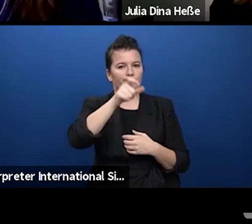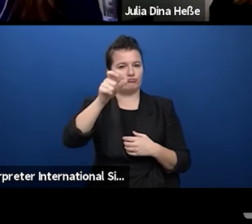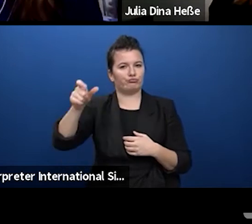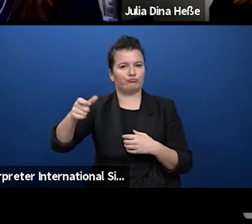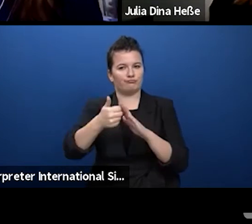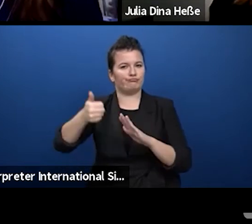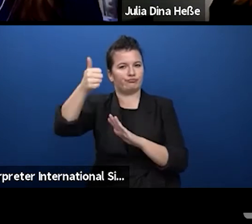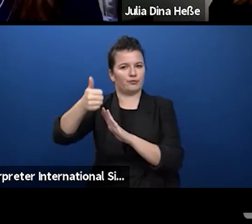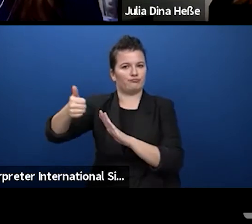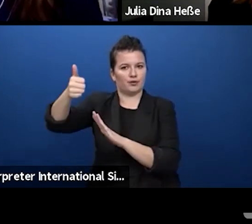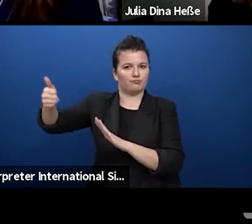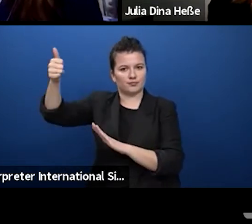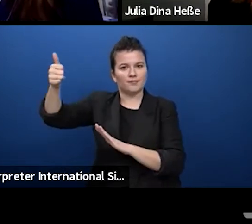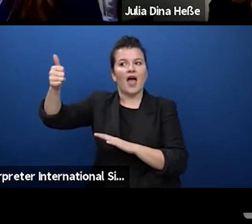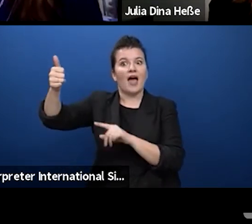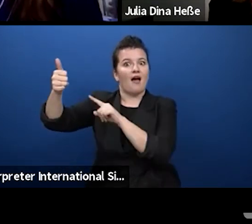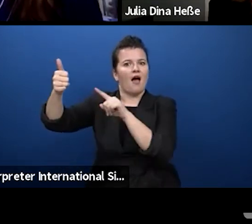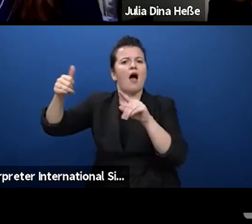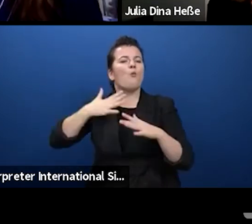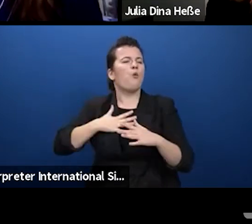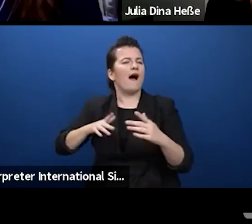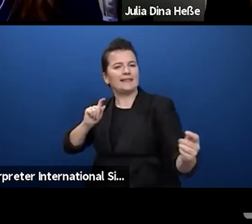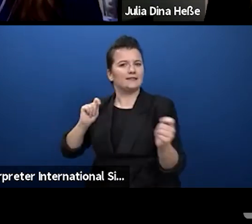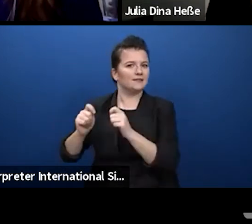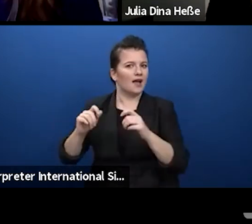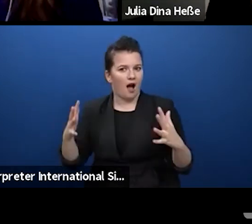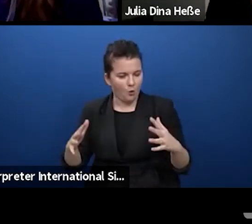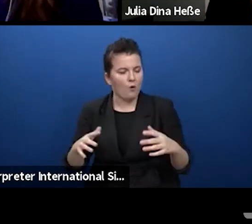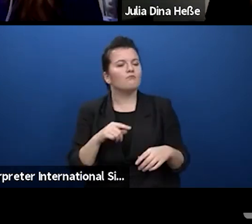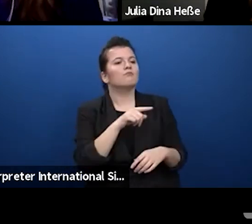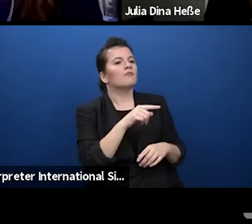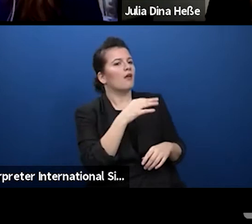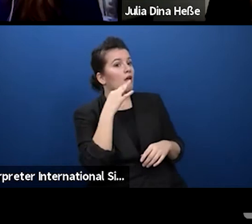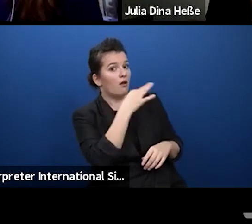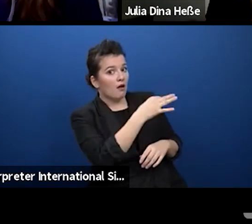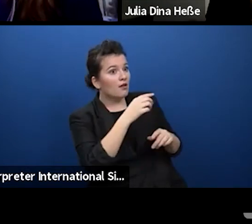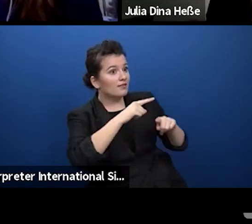because in order to show what diversity means or representation means you need to talk about,